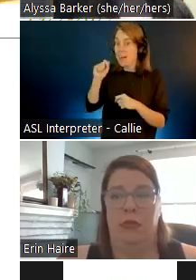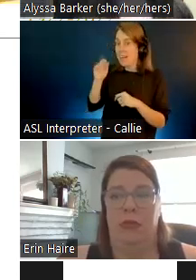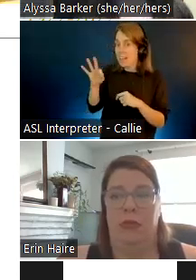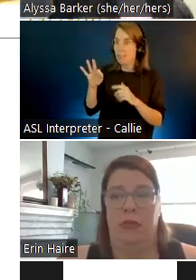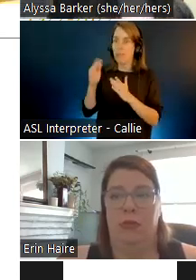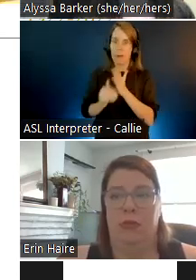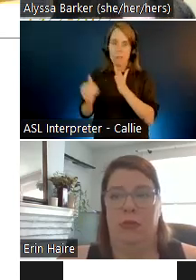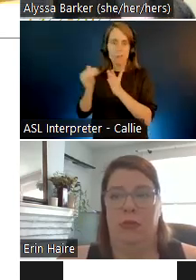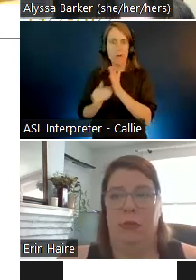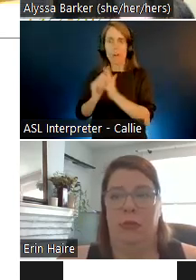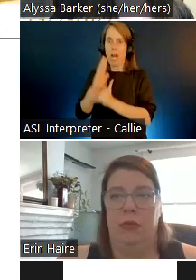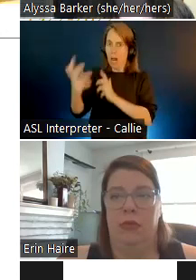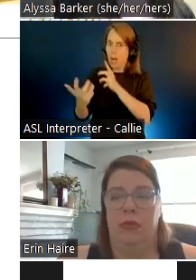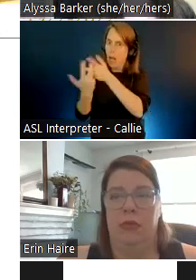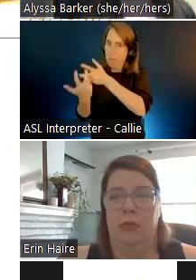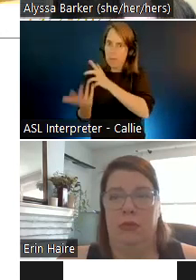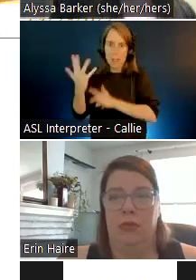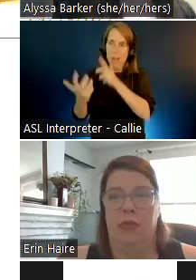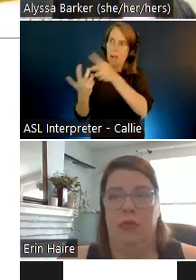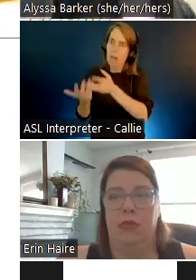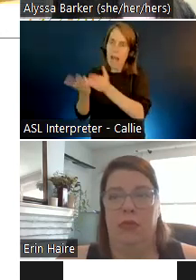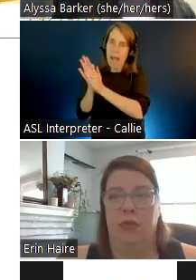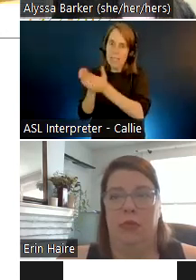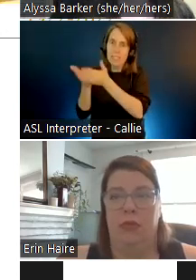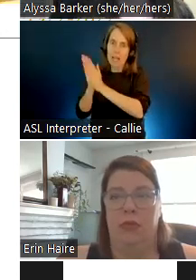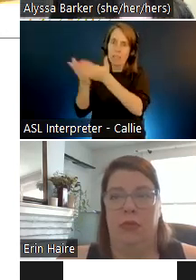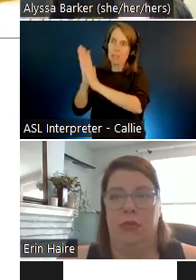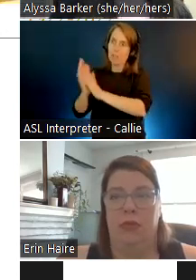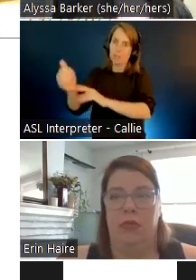request and it still hasn't been granted then that could be something that's considered ongoing